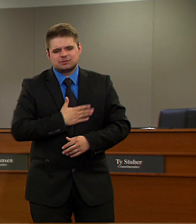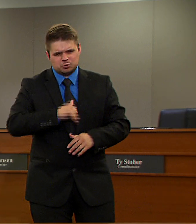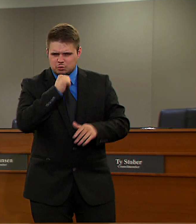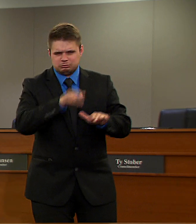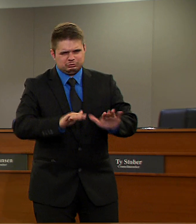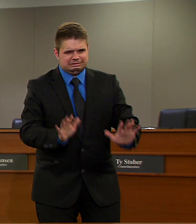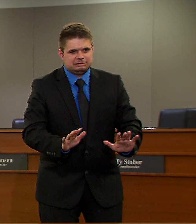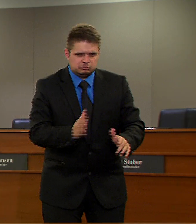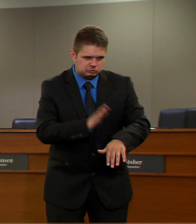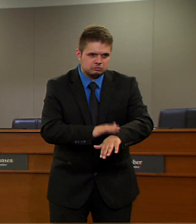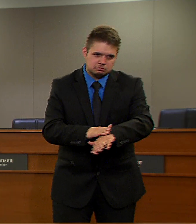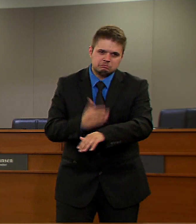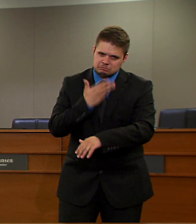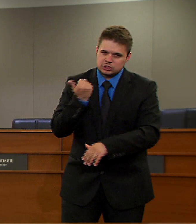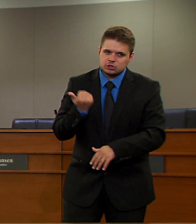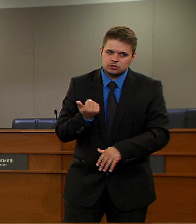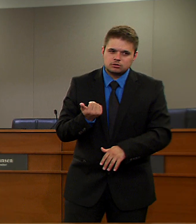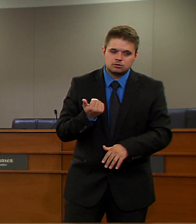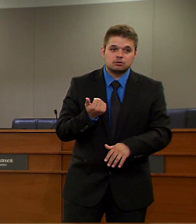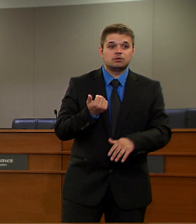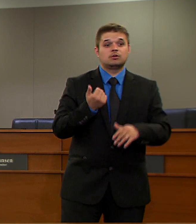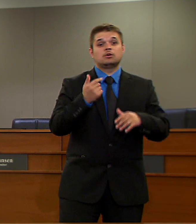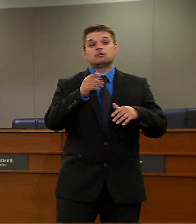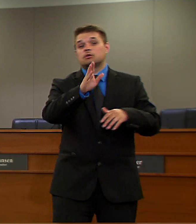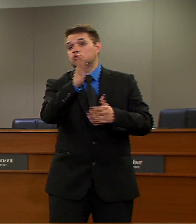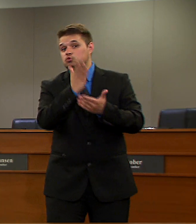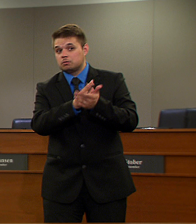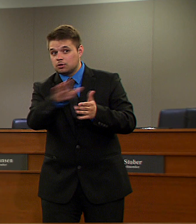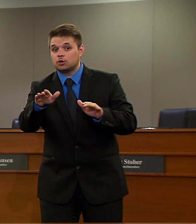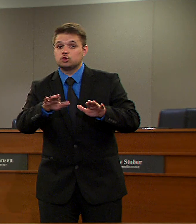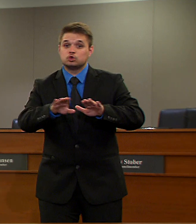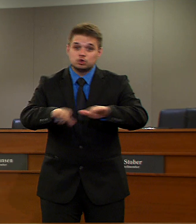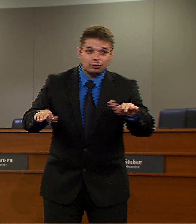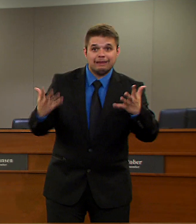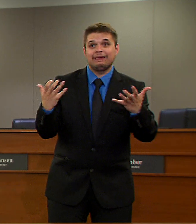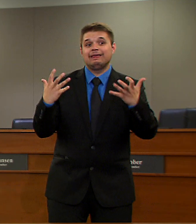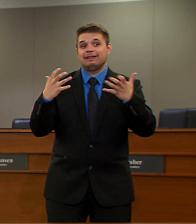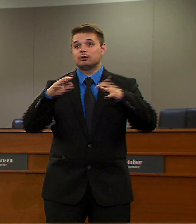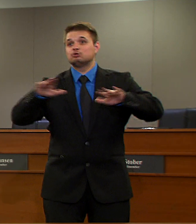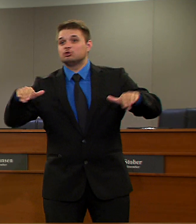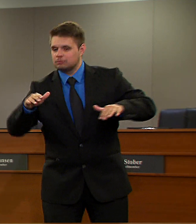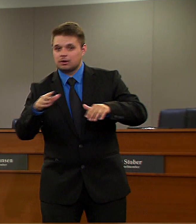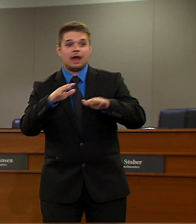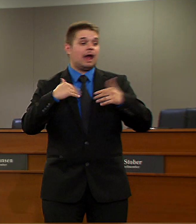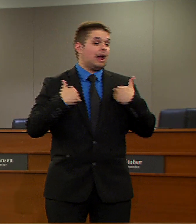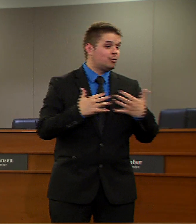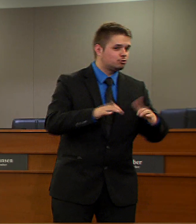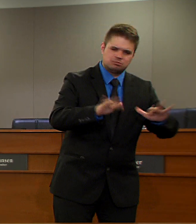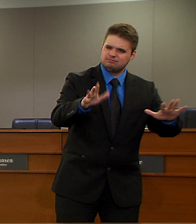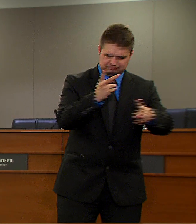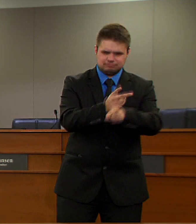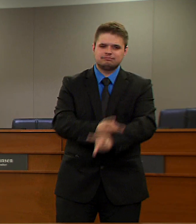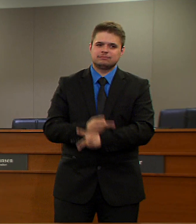children and your pets when you're out this weekend. As we start moving through the phases of reopening and more